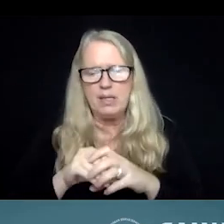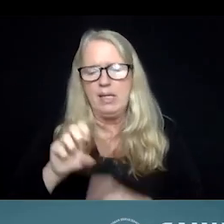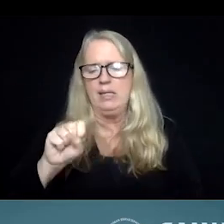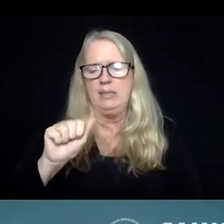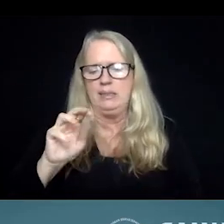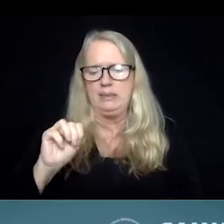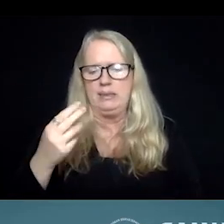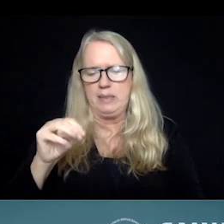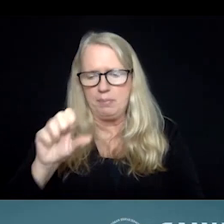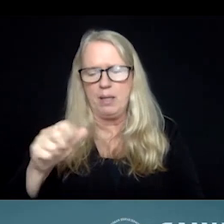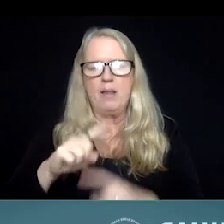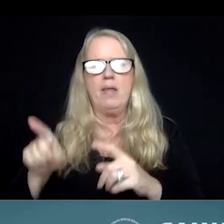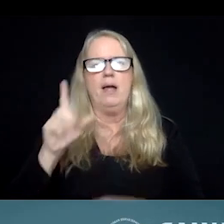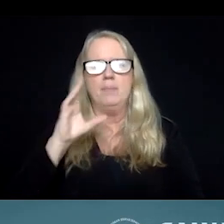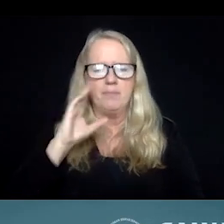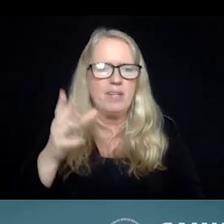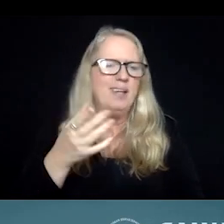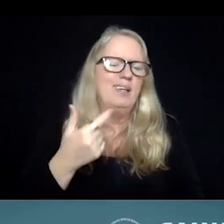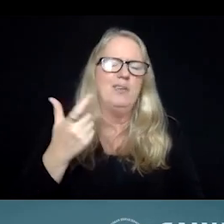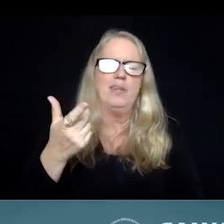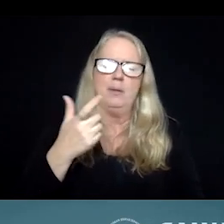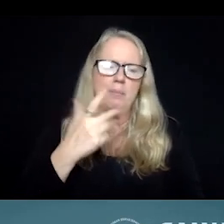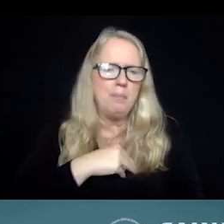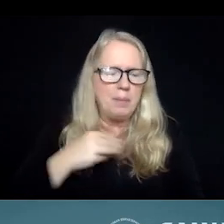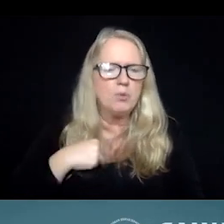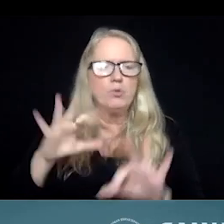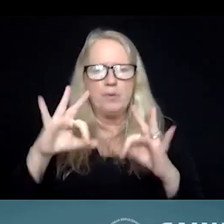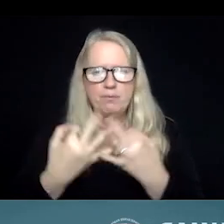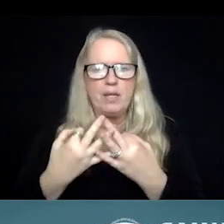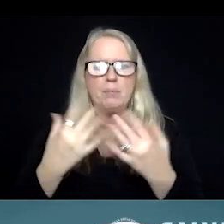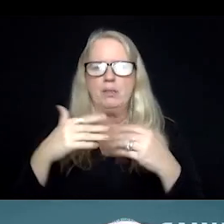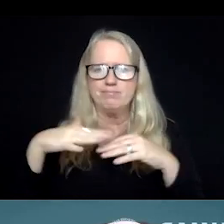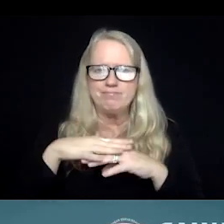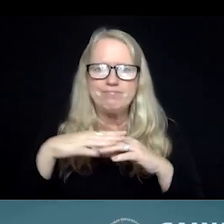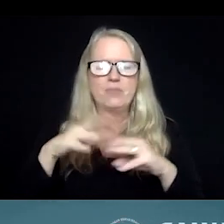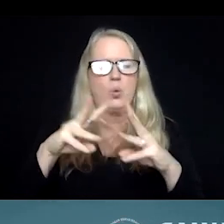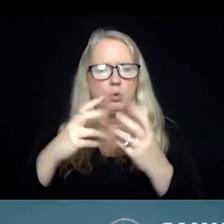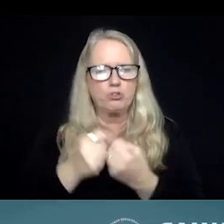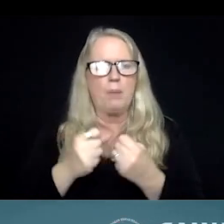VETERANS AND THEIR FAMILIES AND CRISIS CENTERS AND WORKSHOPS IN THE PAST.